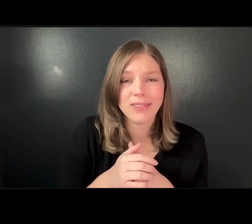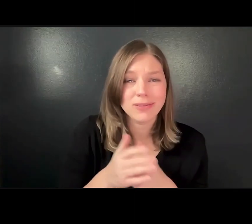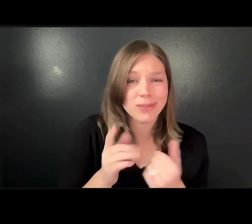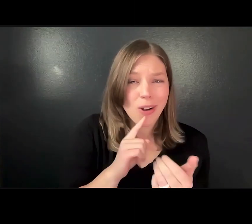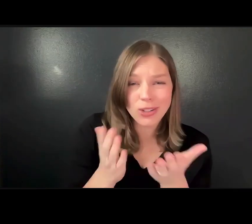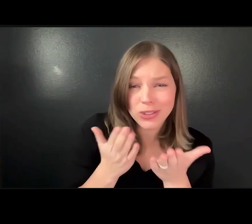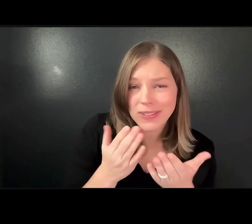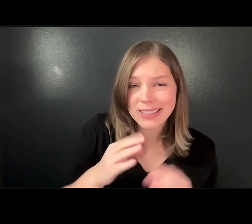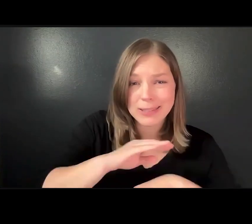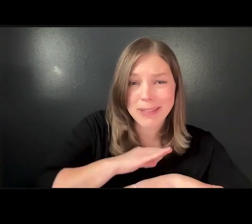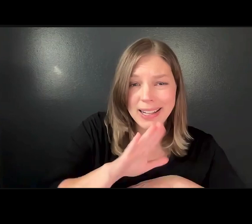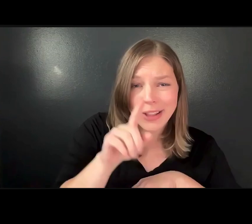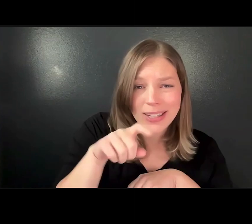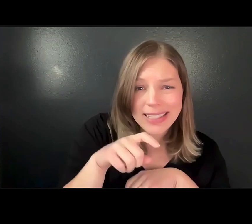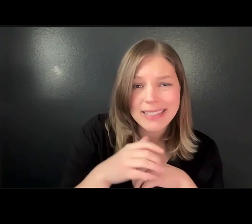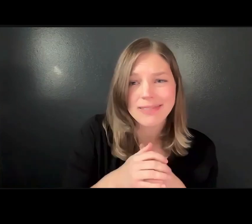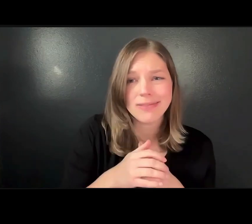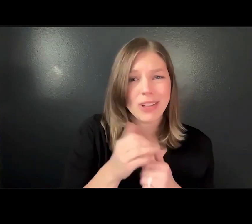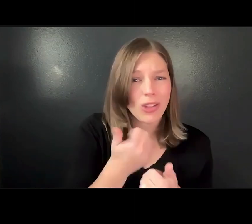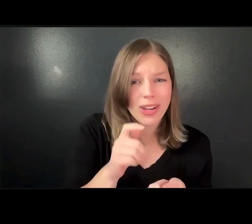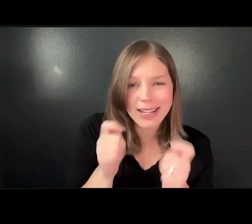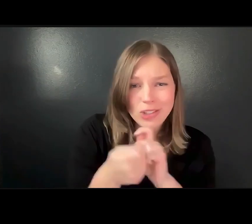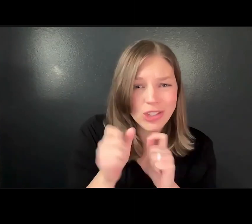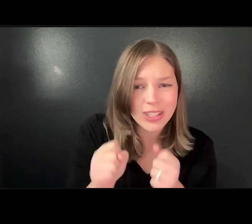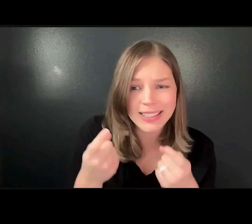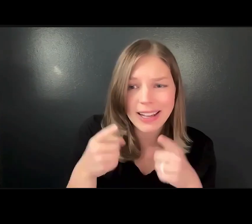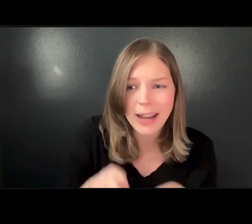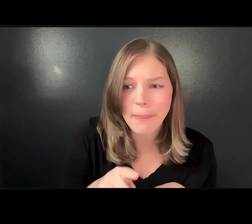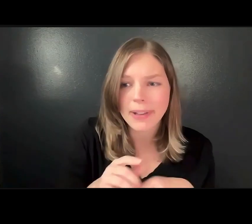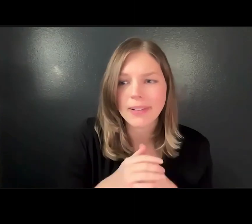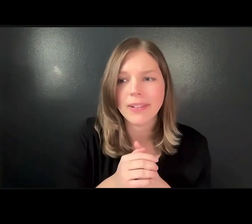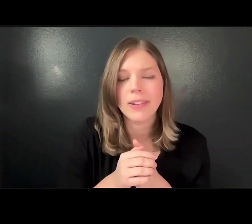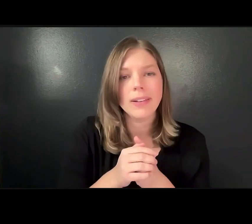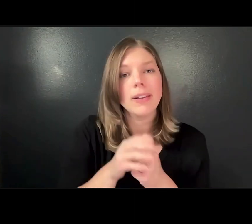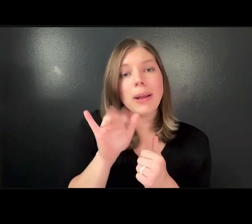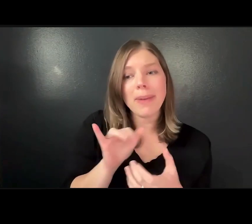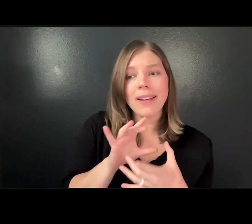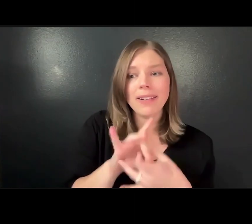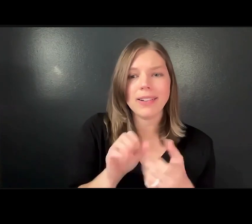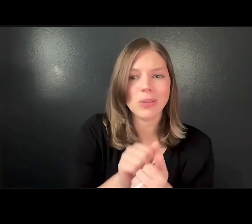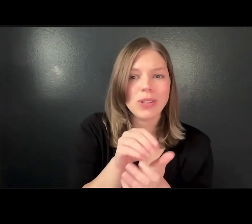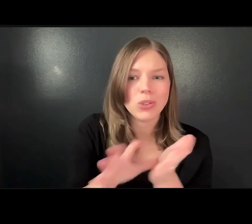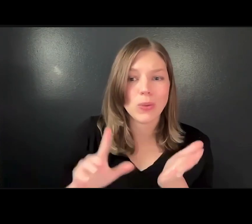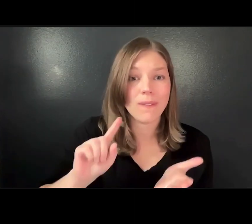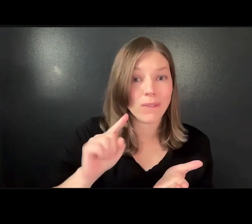the student is doing prior to moving to other, more punitive options. See what type of change can happen.